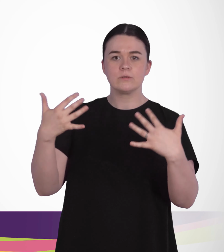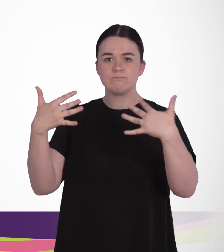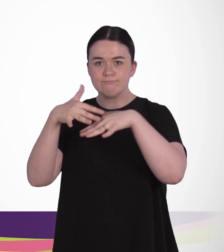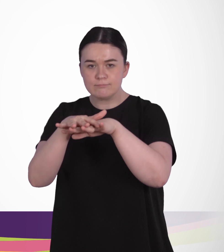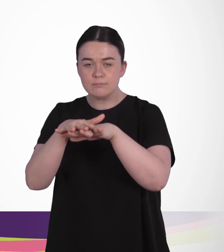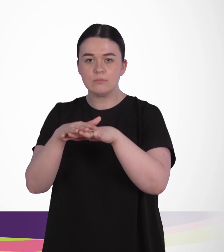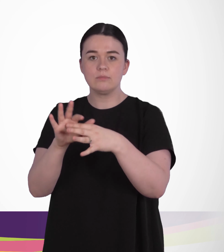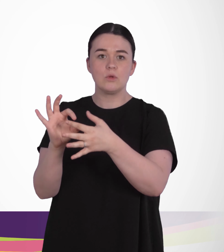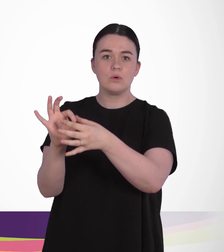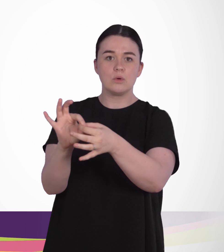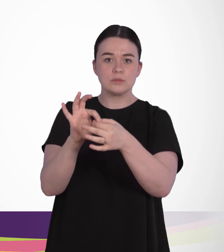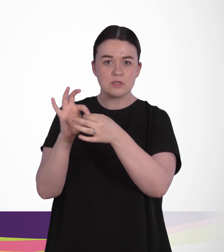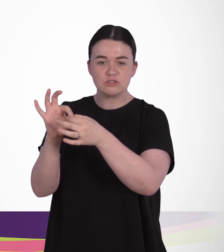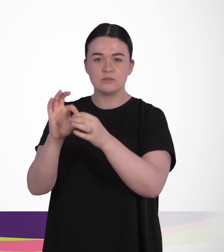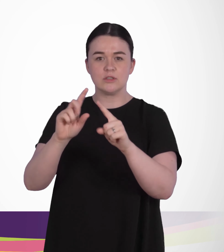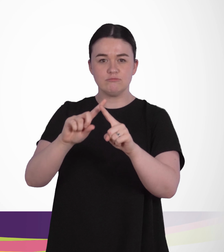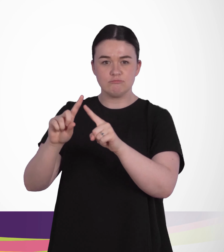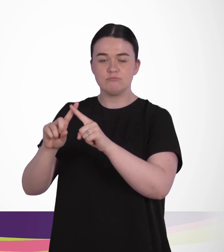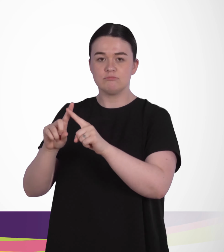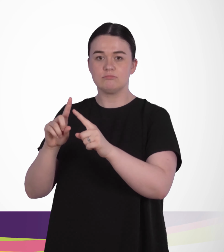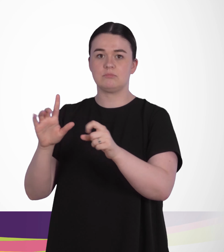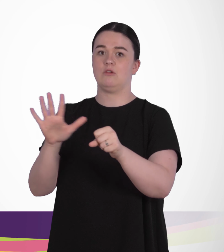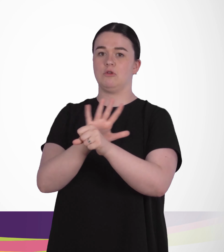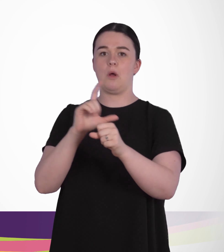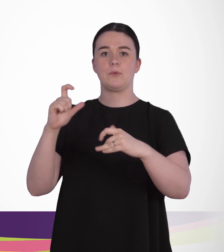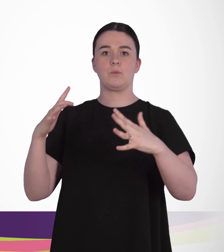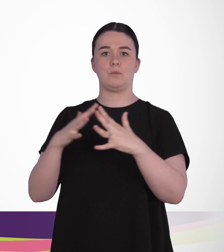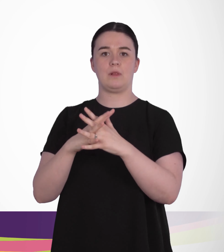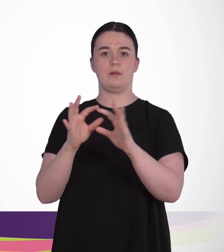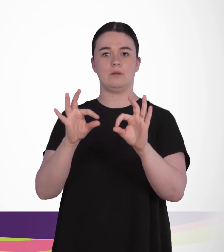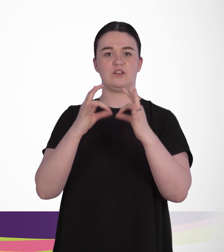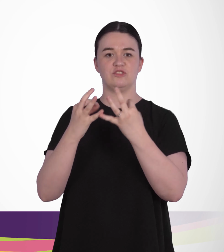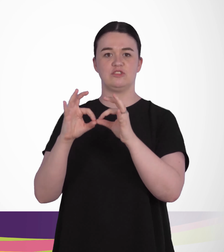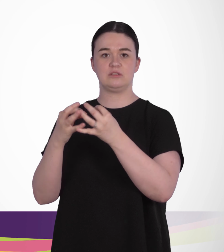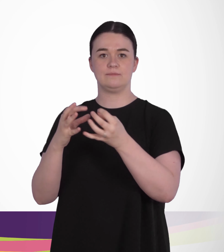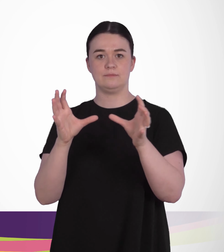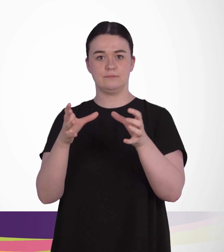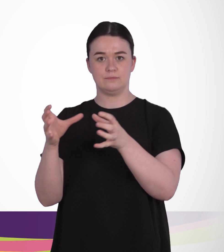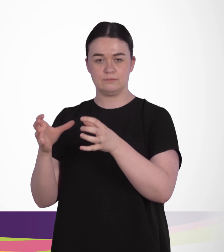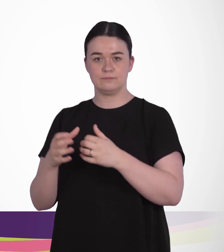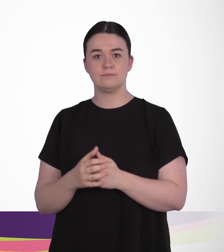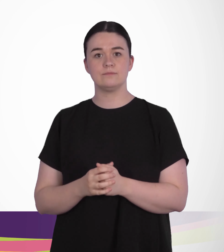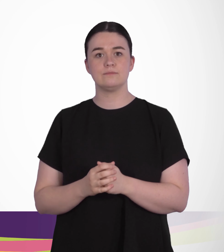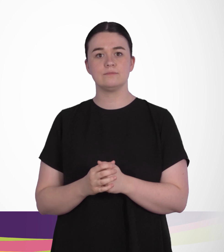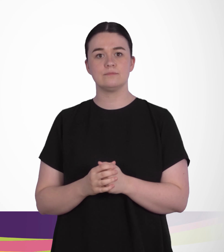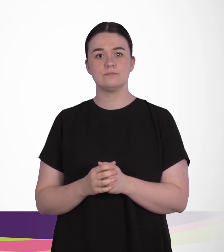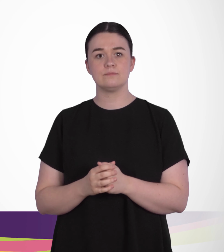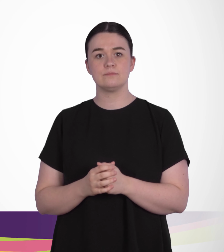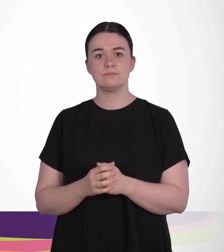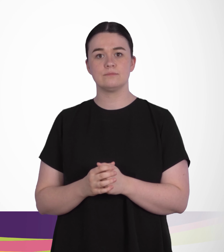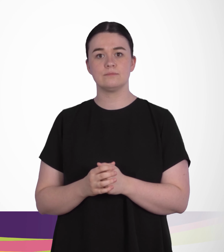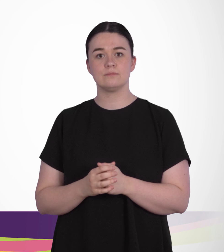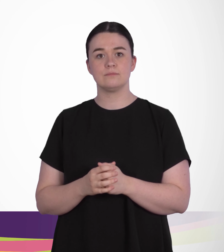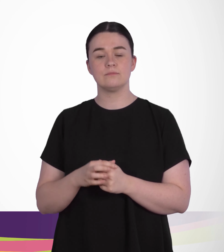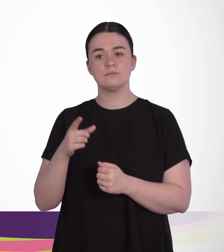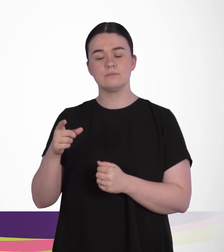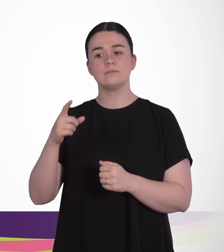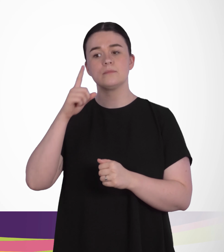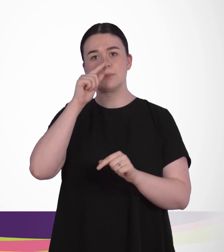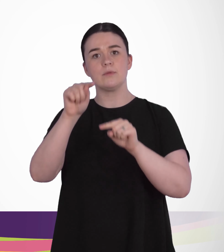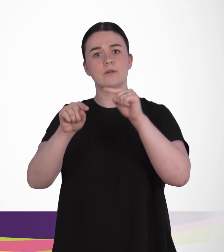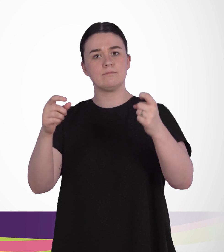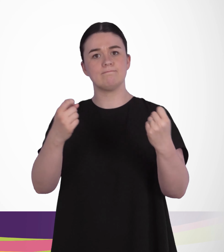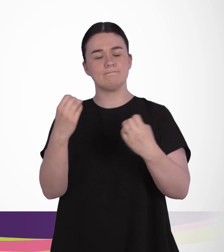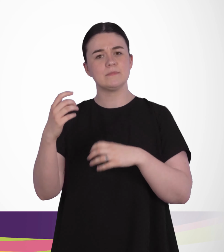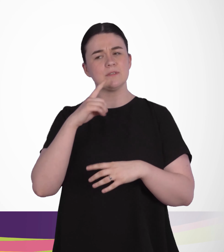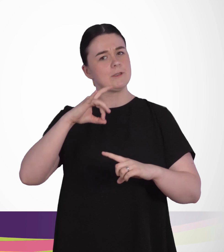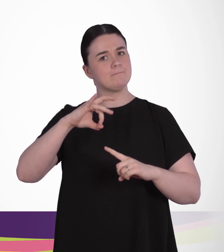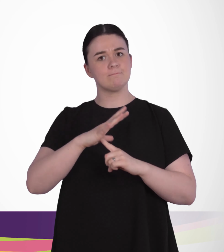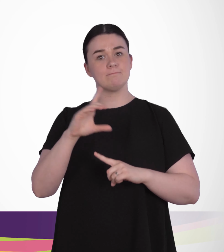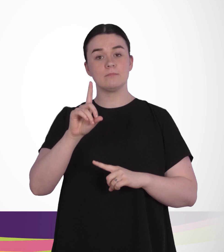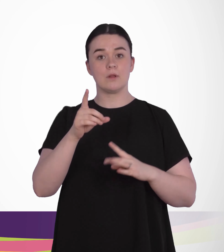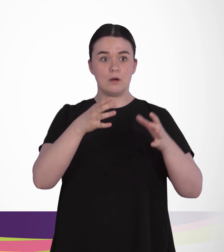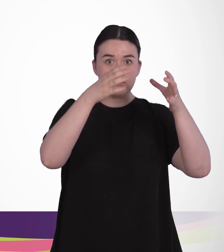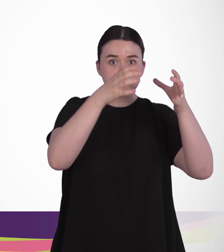integration and coordination across Commonwealth agencies, stakeholders clearly identified